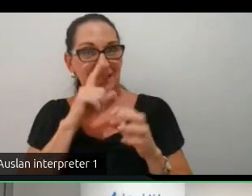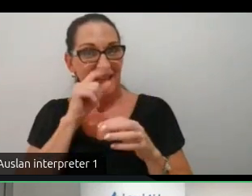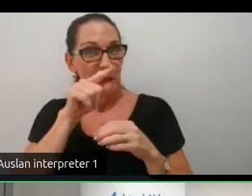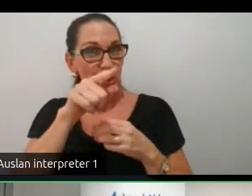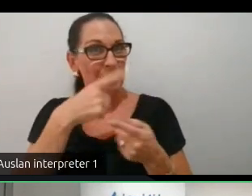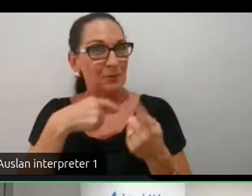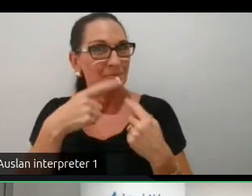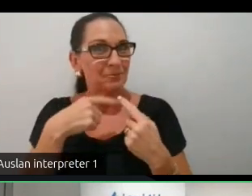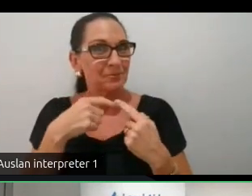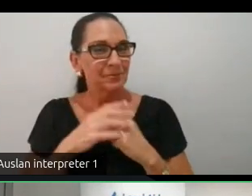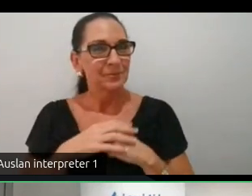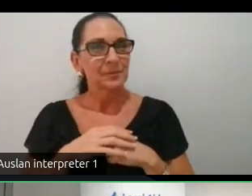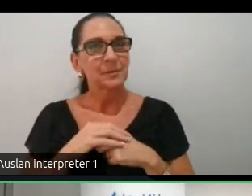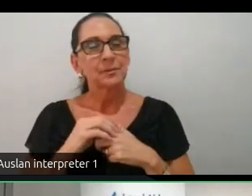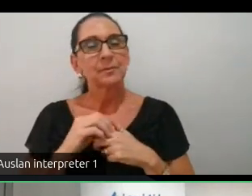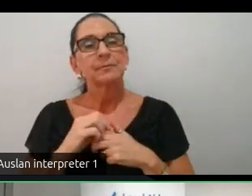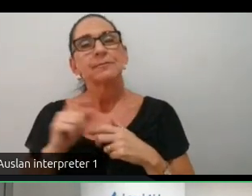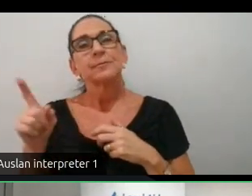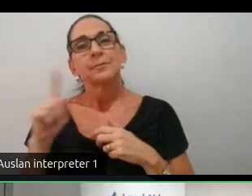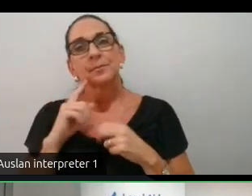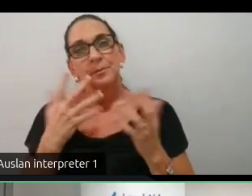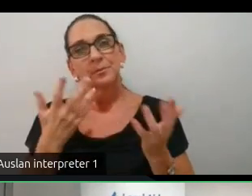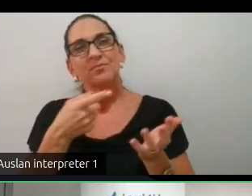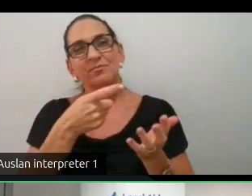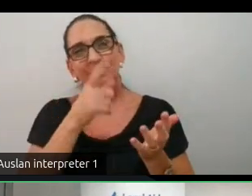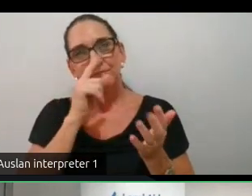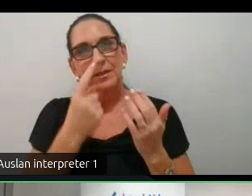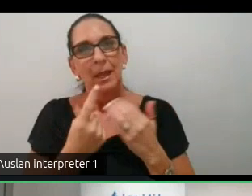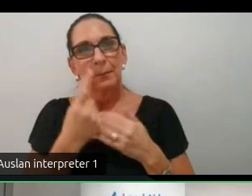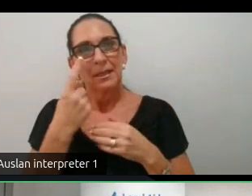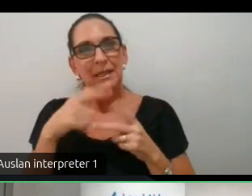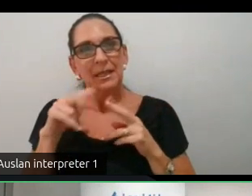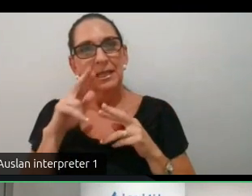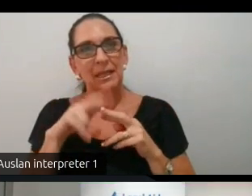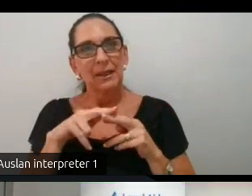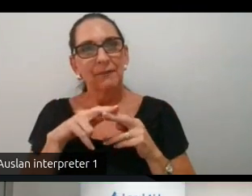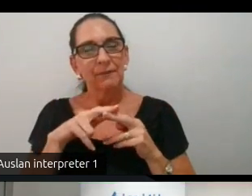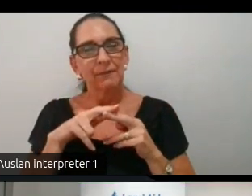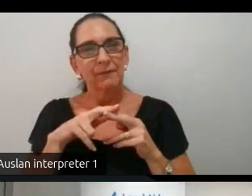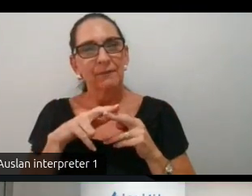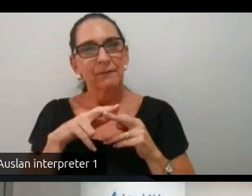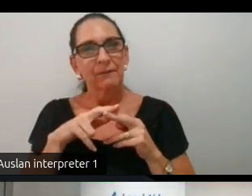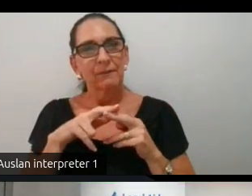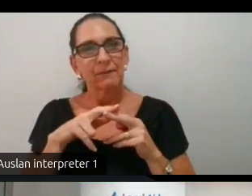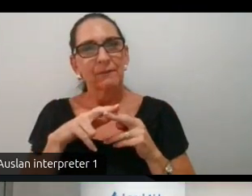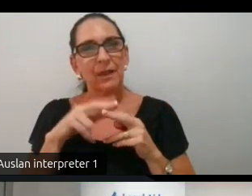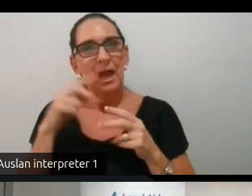start this point off. Yeah. And look, that commonly happens where it's a partial approval